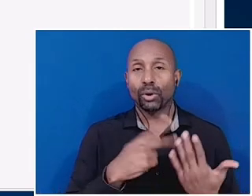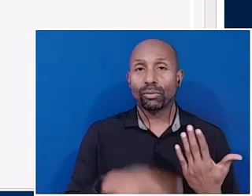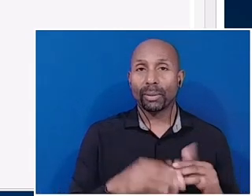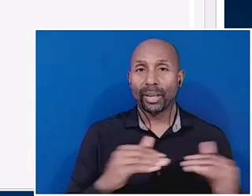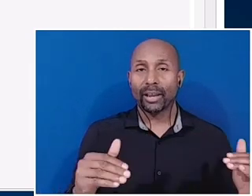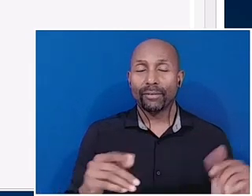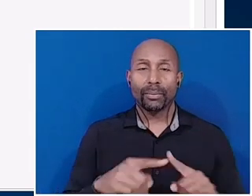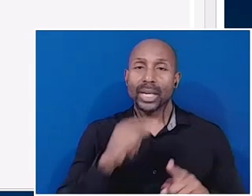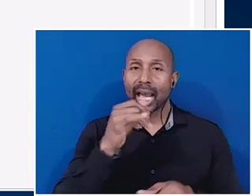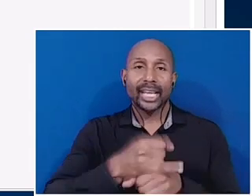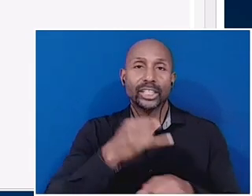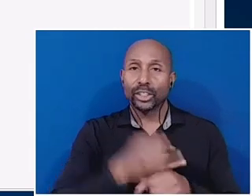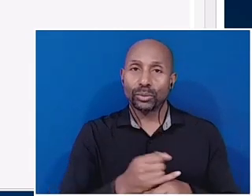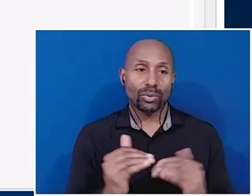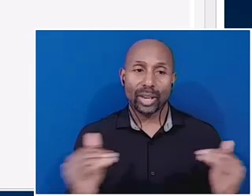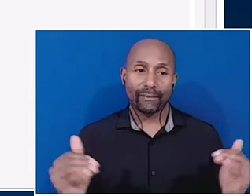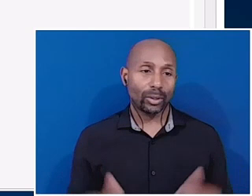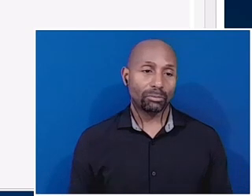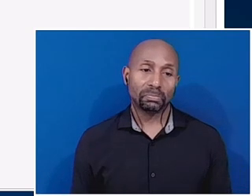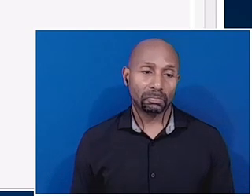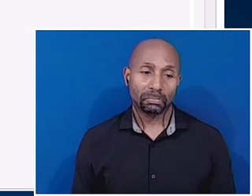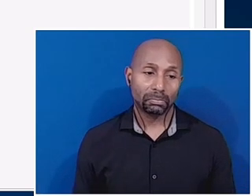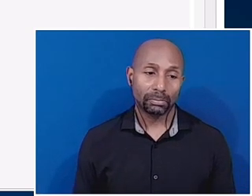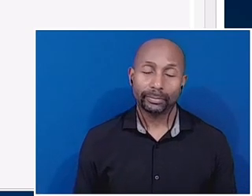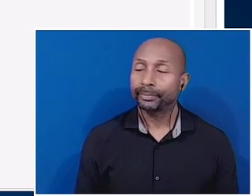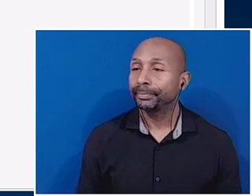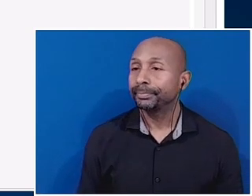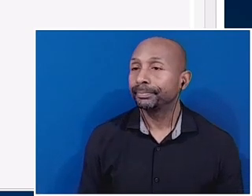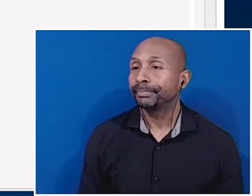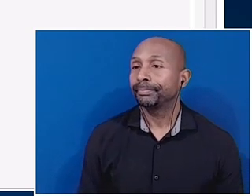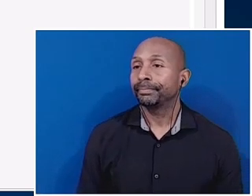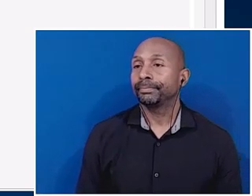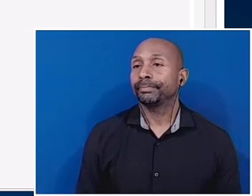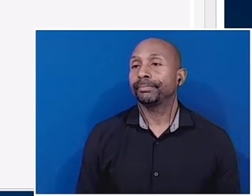So I think I'm sort of- I would be